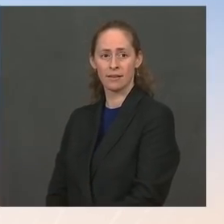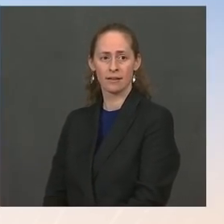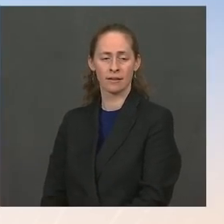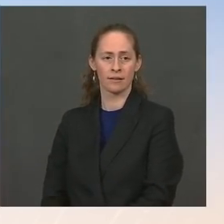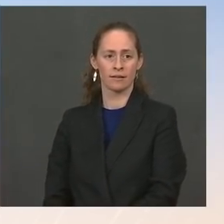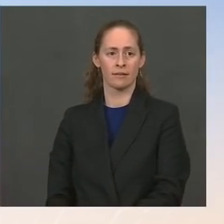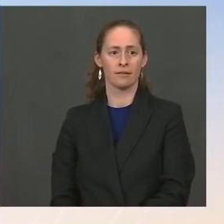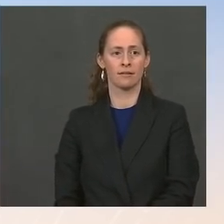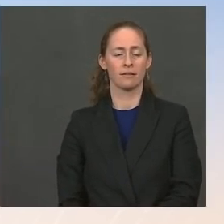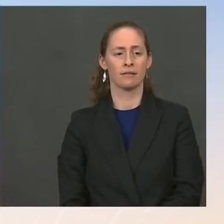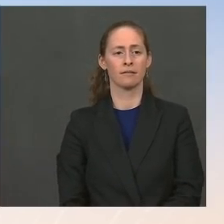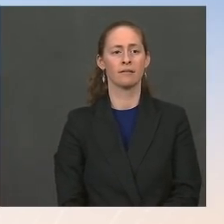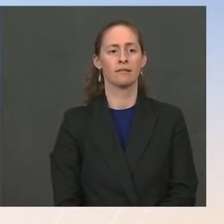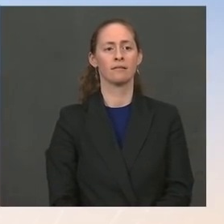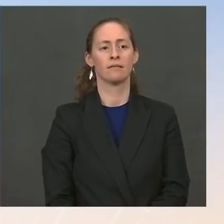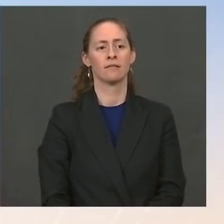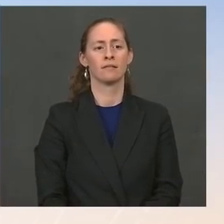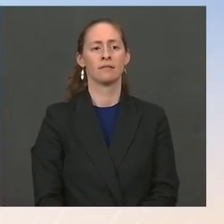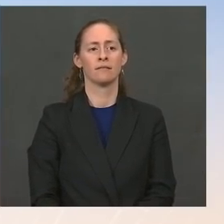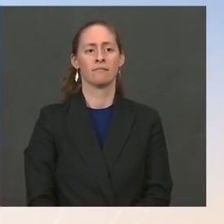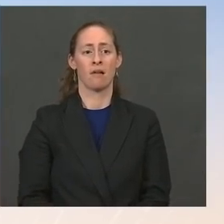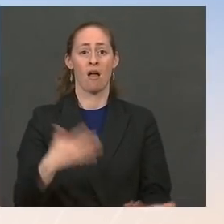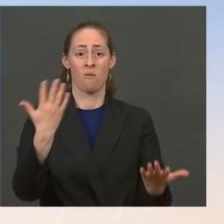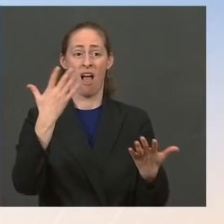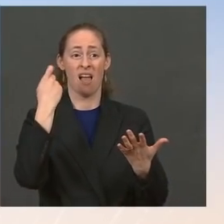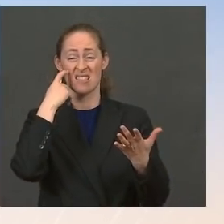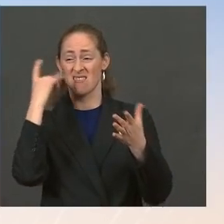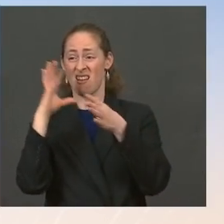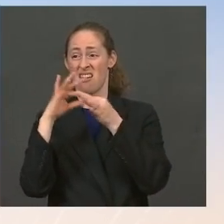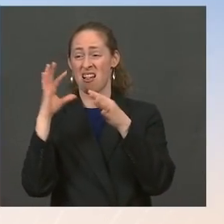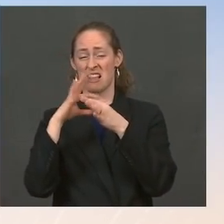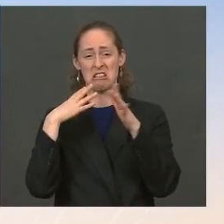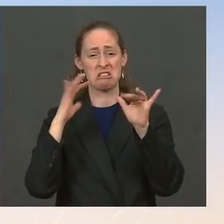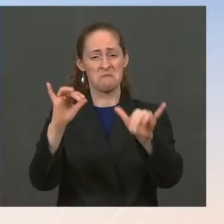was exactly what I conveyed publicly, which is that there's a long history